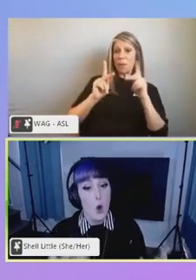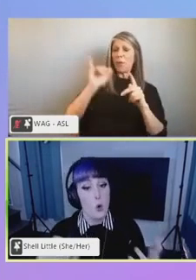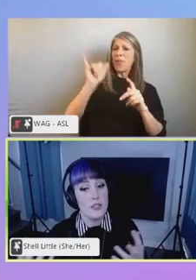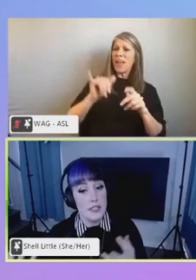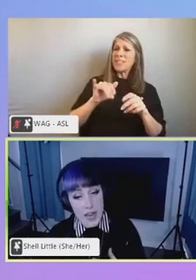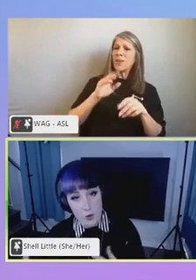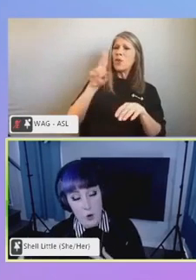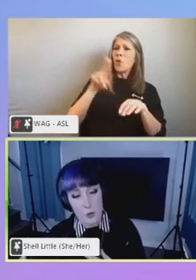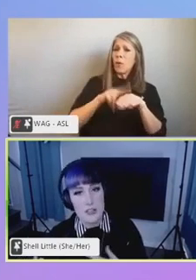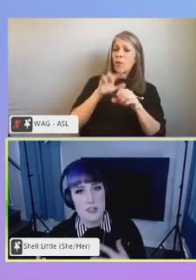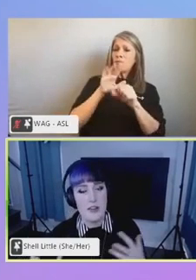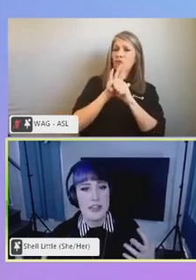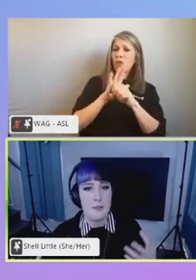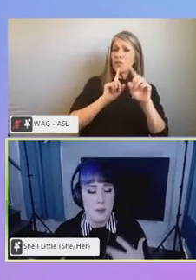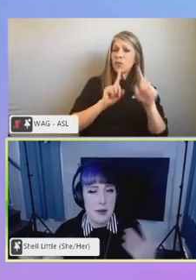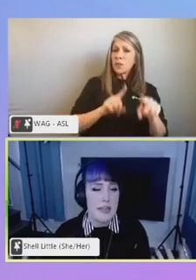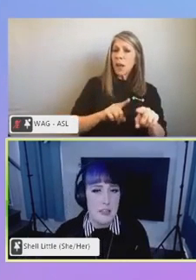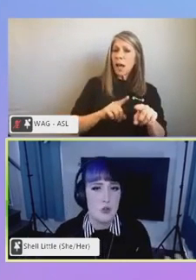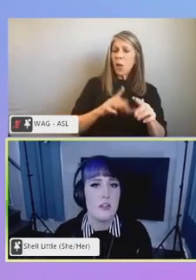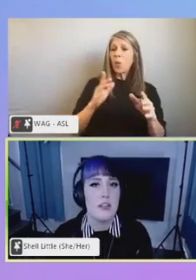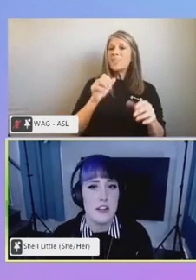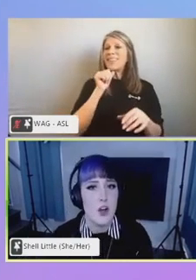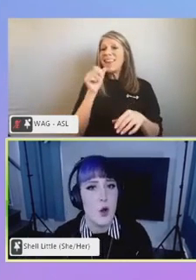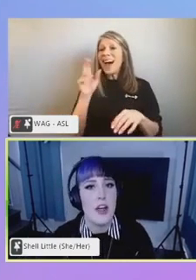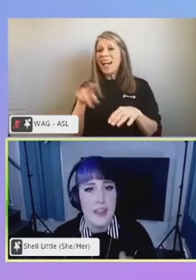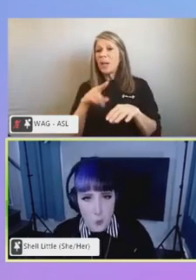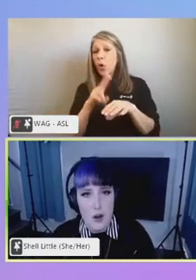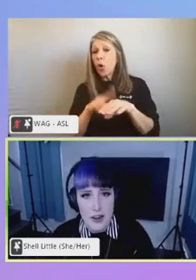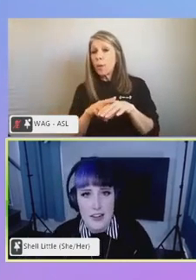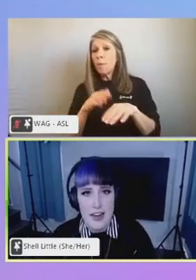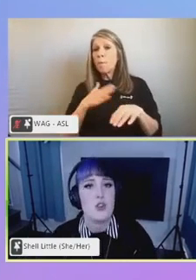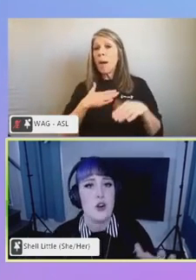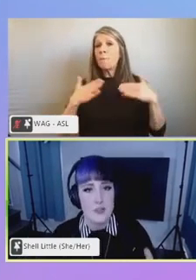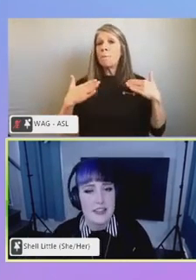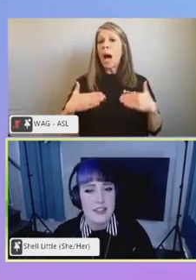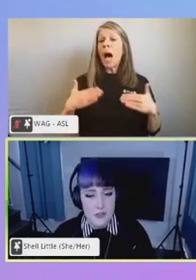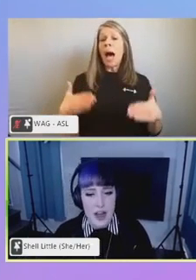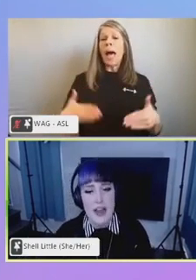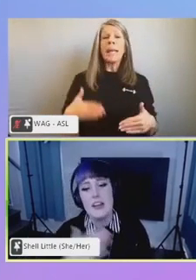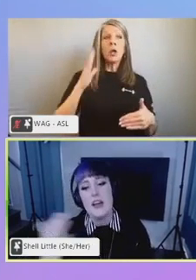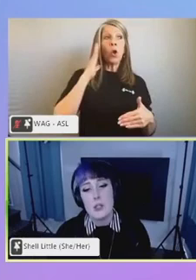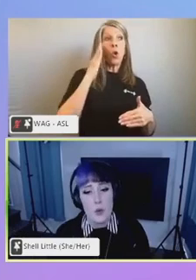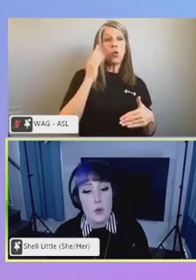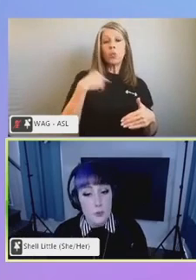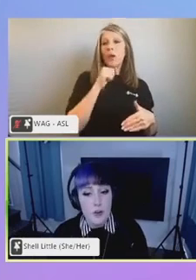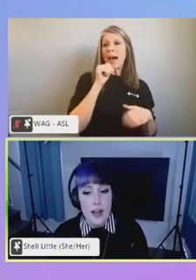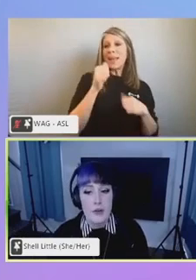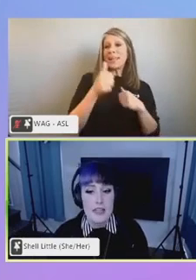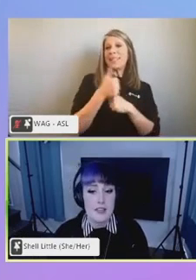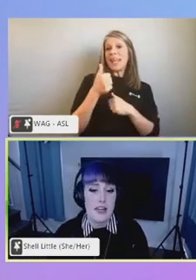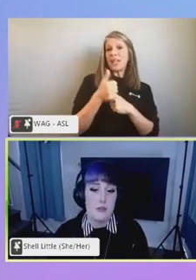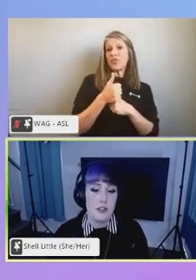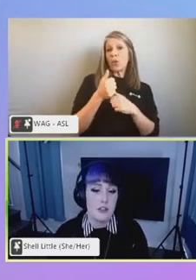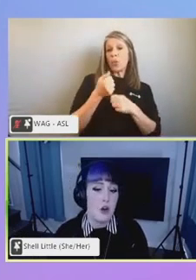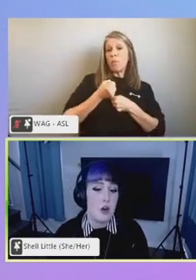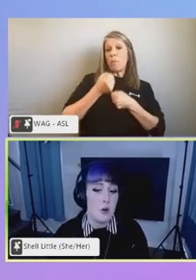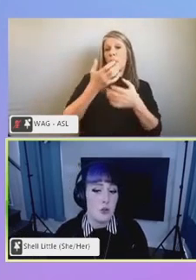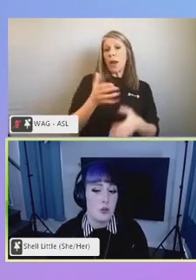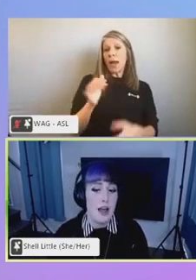sight. So right now, I'm pretty stressed out about this talk. You know? Being right in front of people. That is a normal stress response. is the What is not normal fact that